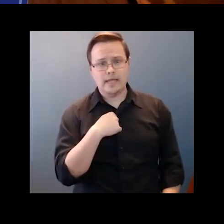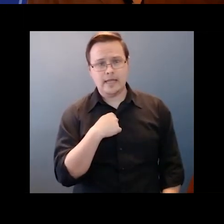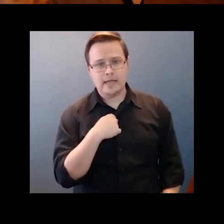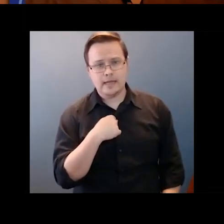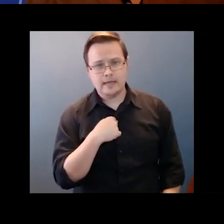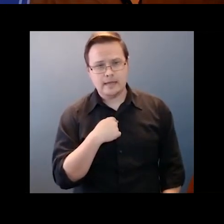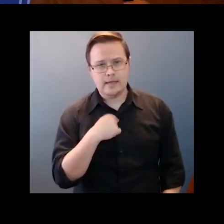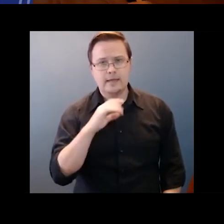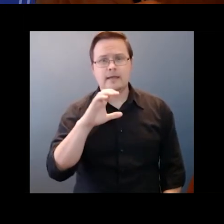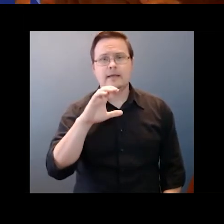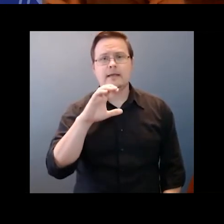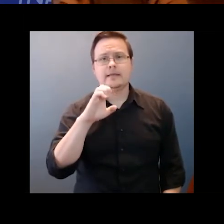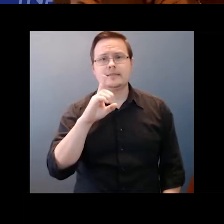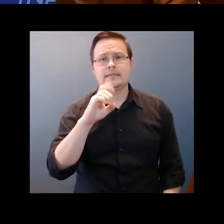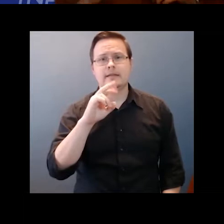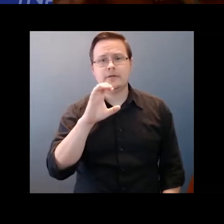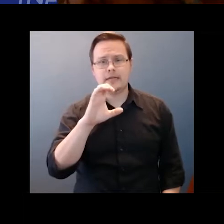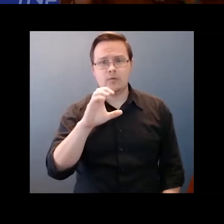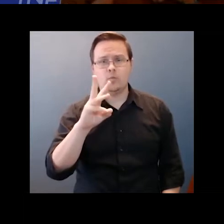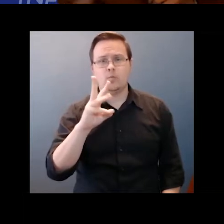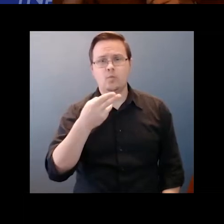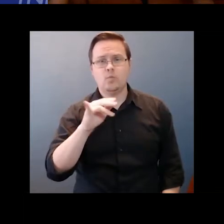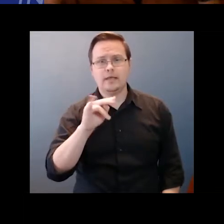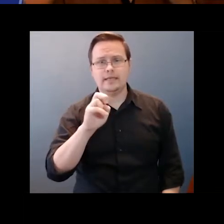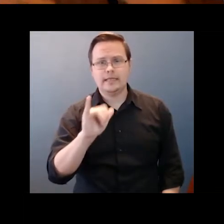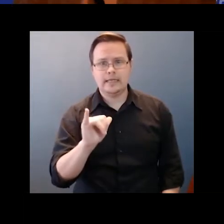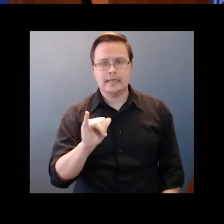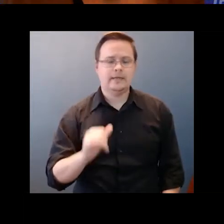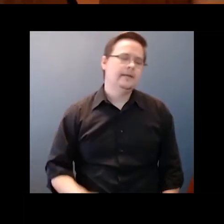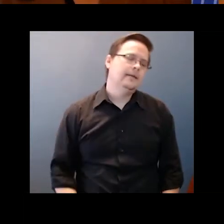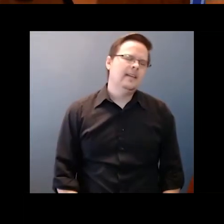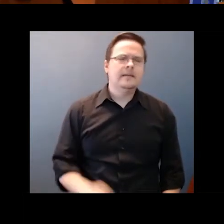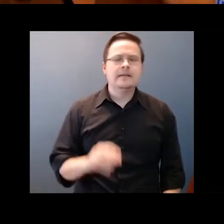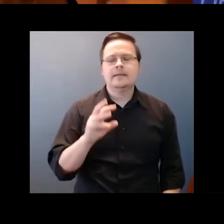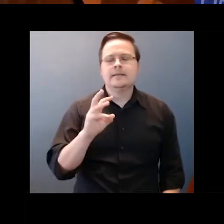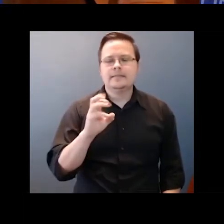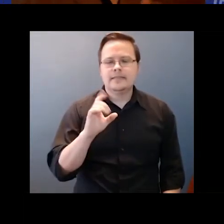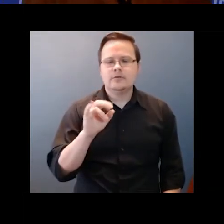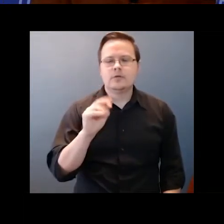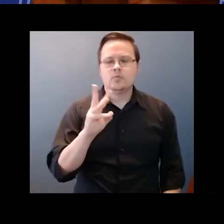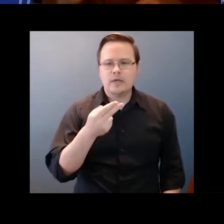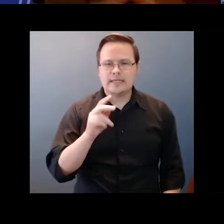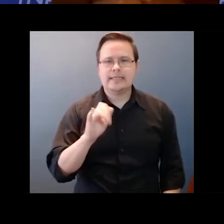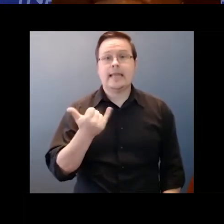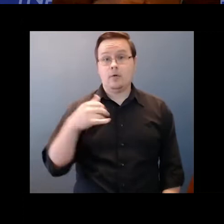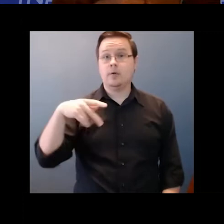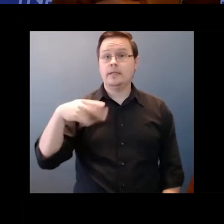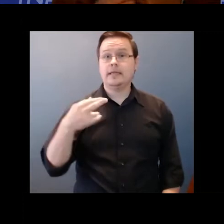Cedric Whitney, said Arabism is great, but Cedric Whitney, who's now a PhD student at Berkeley, San Diego.